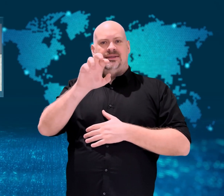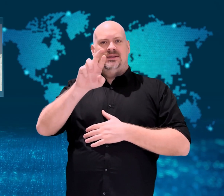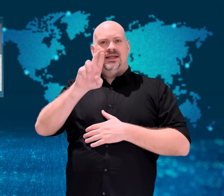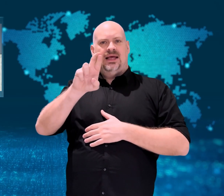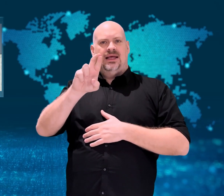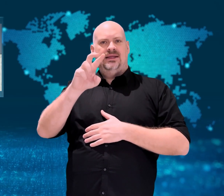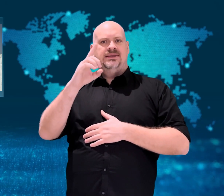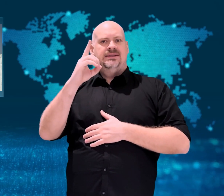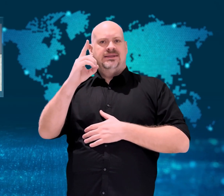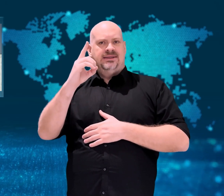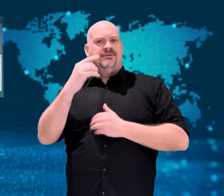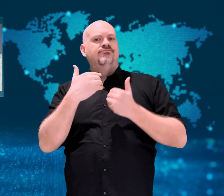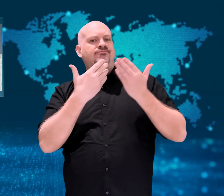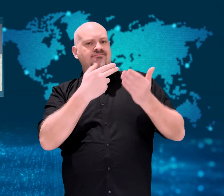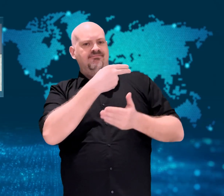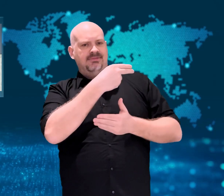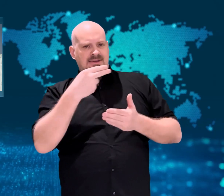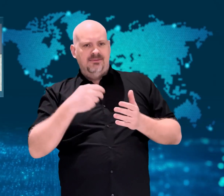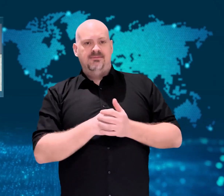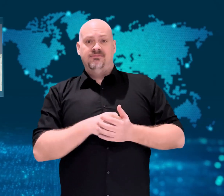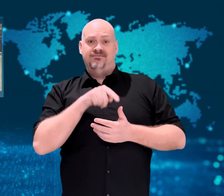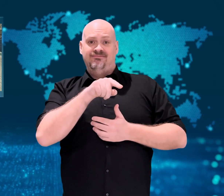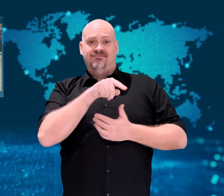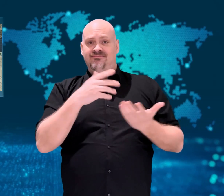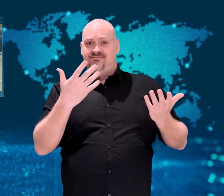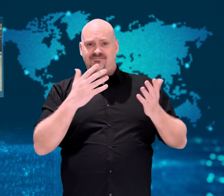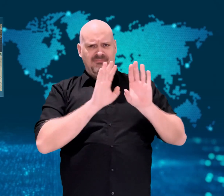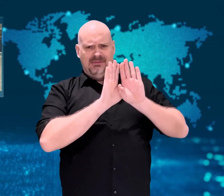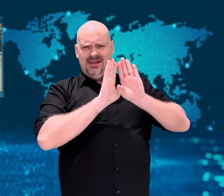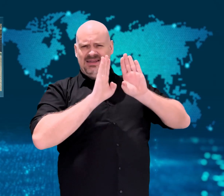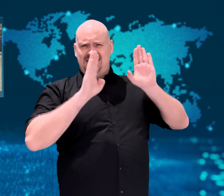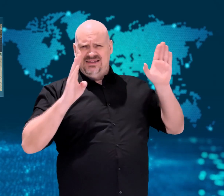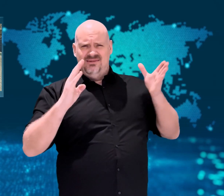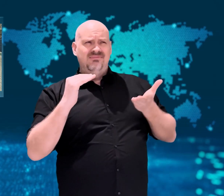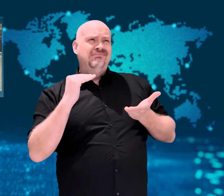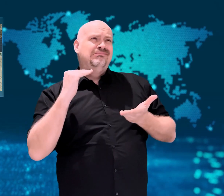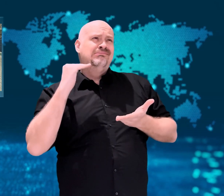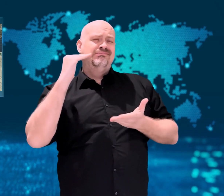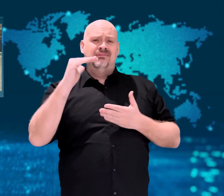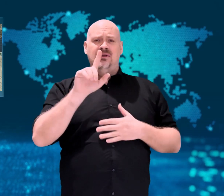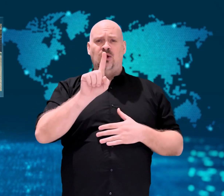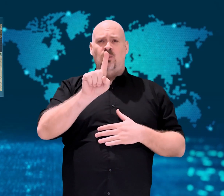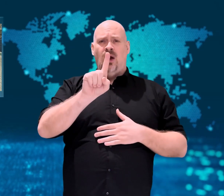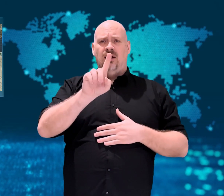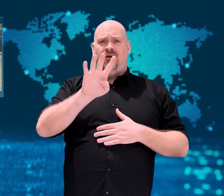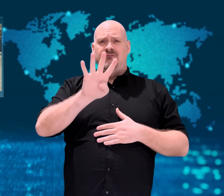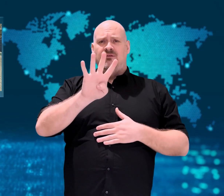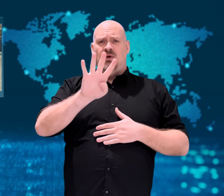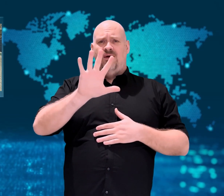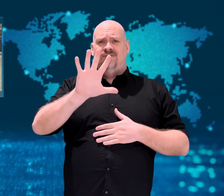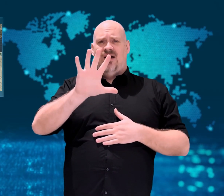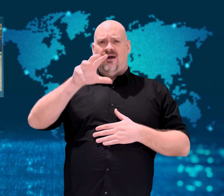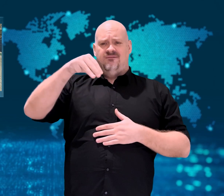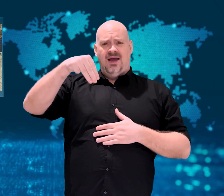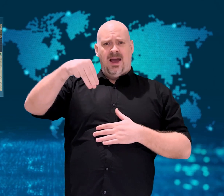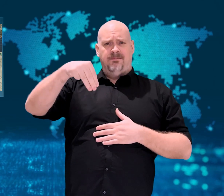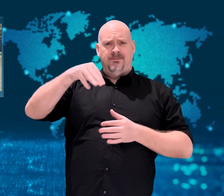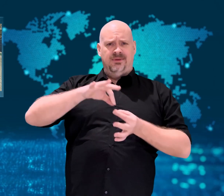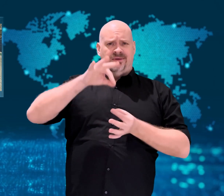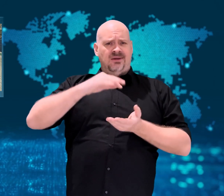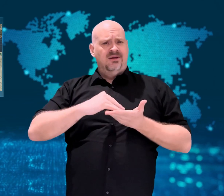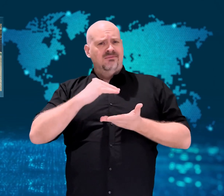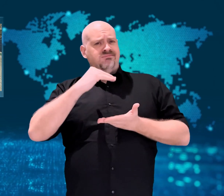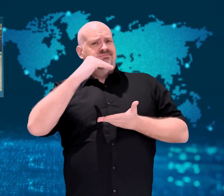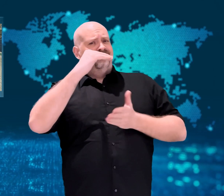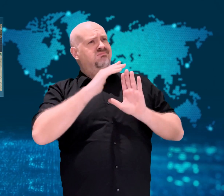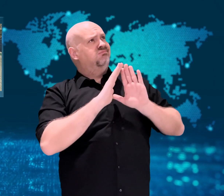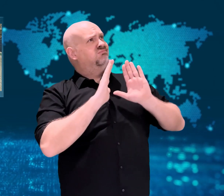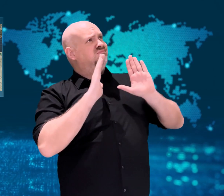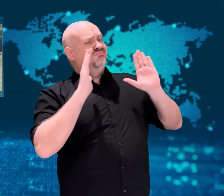145-meter high dam on the Blue Nile River in western Ethiopia.